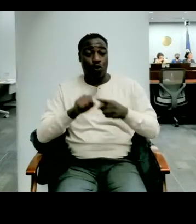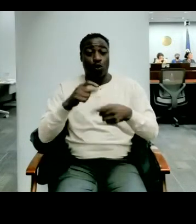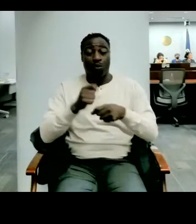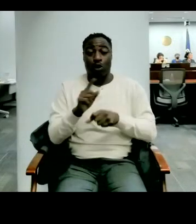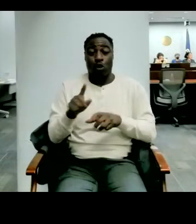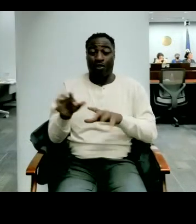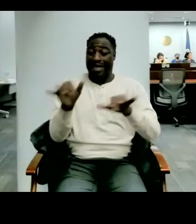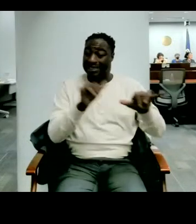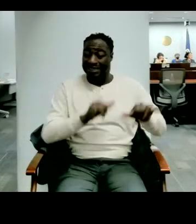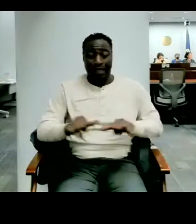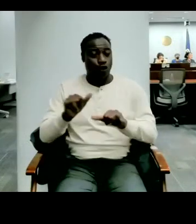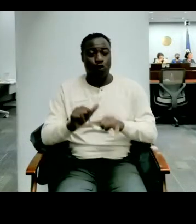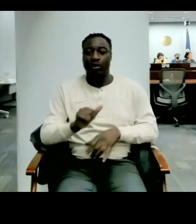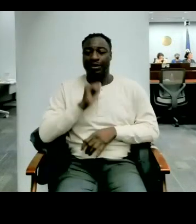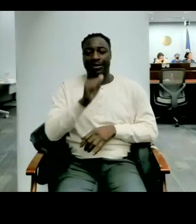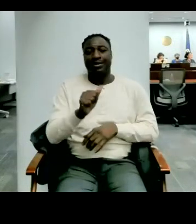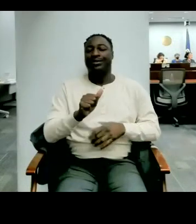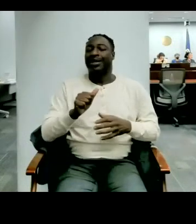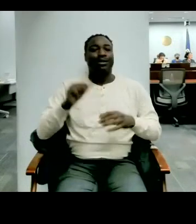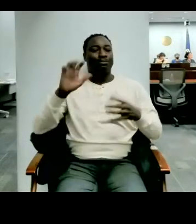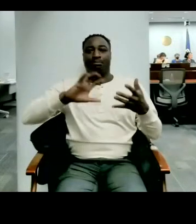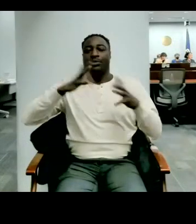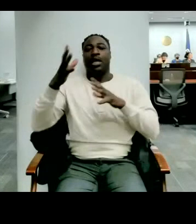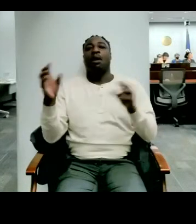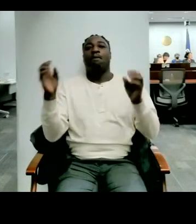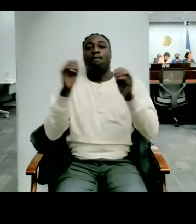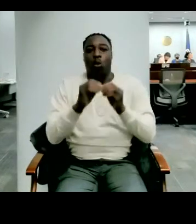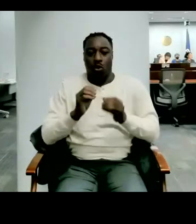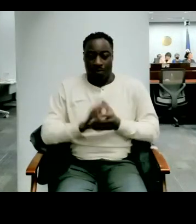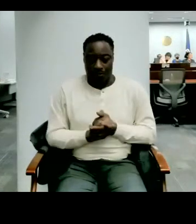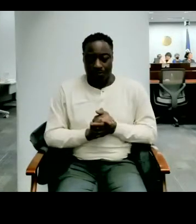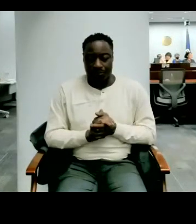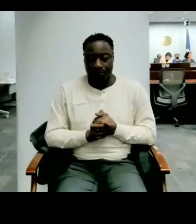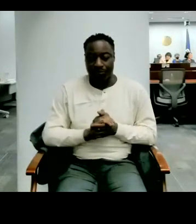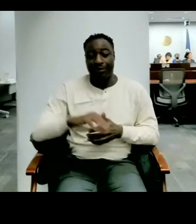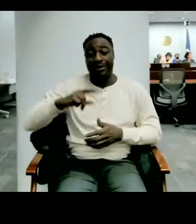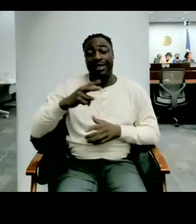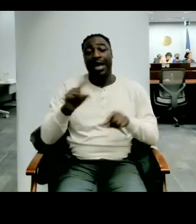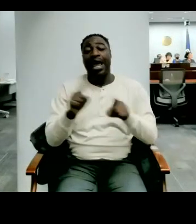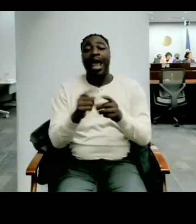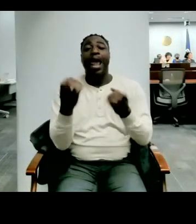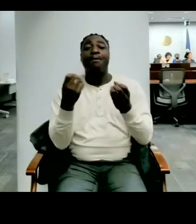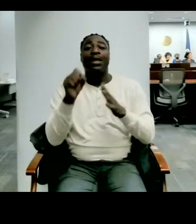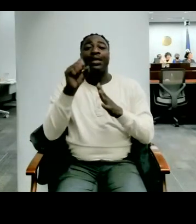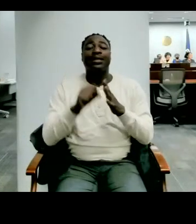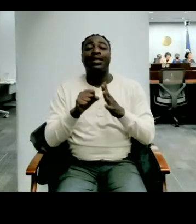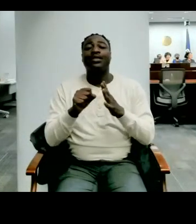stand 5RD is not further distorted. Second, as many states move to criminalize abortion,